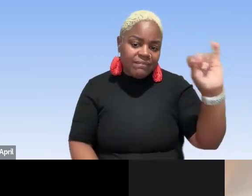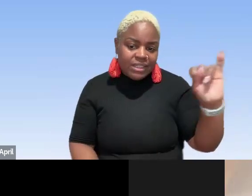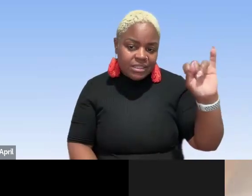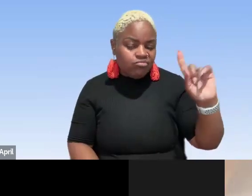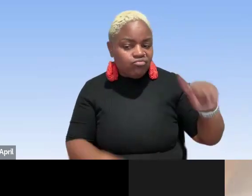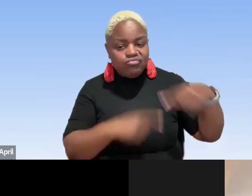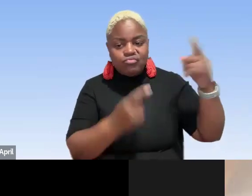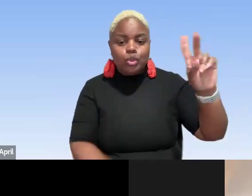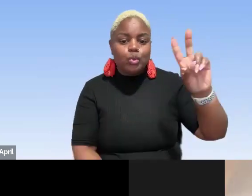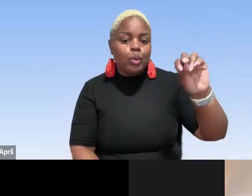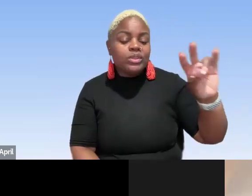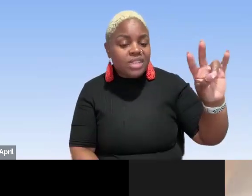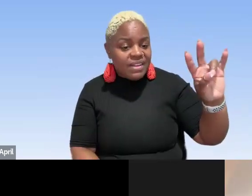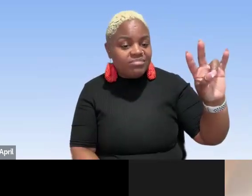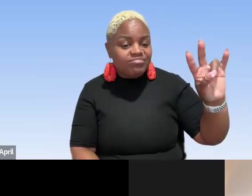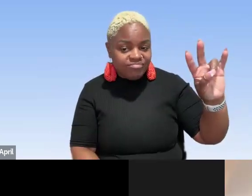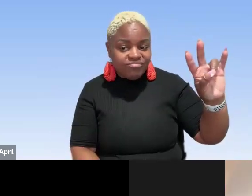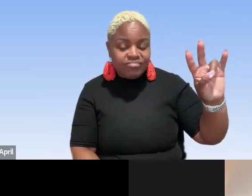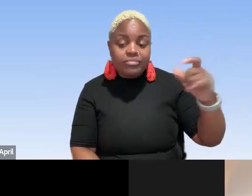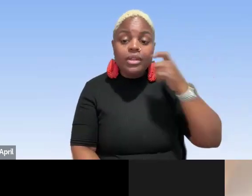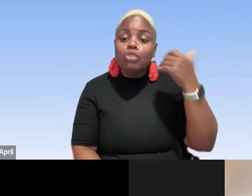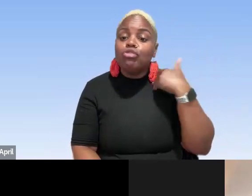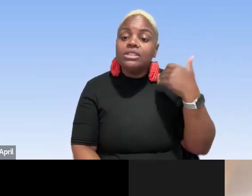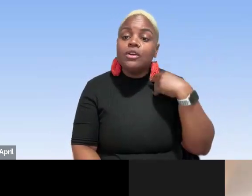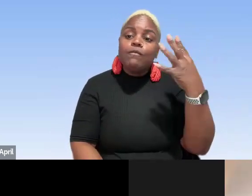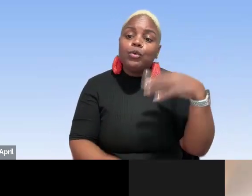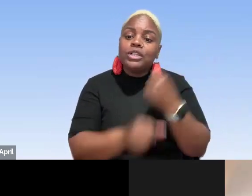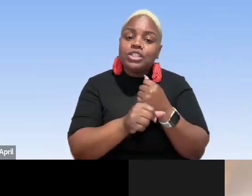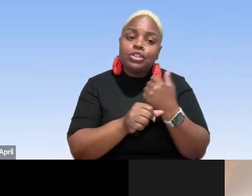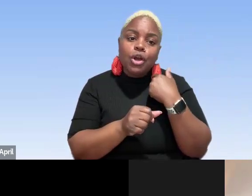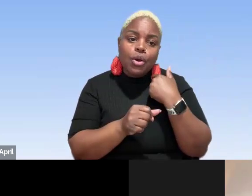And since about four years ago, I have been part of their staff